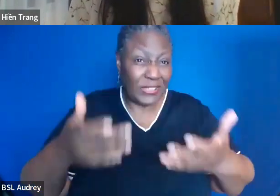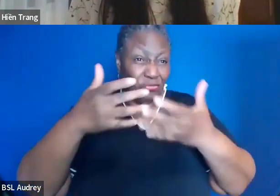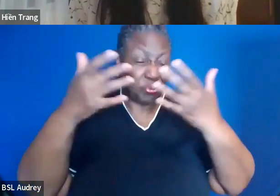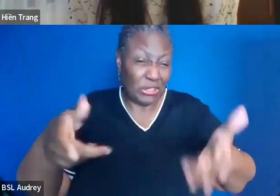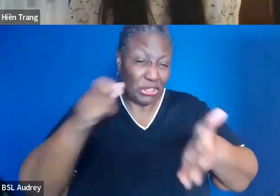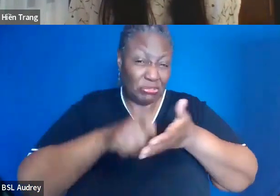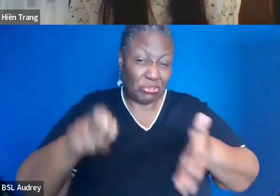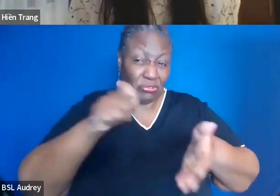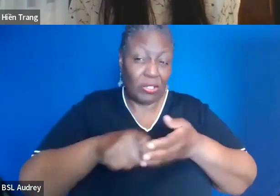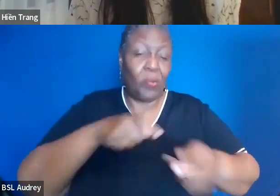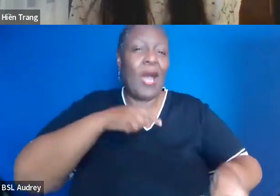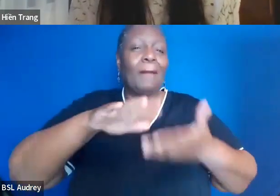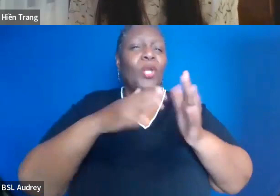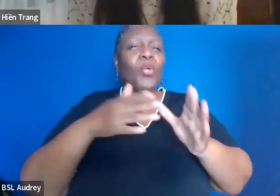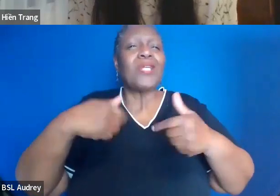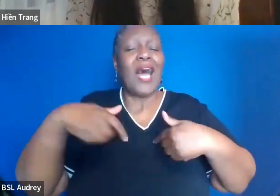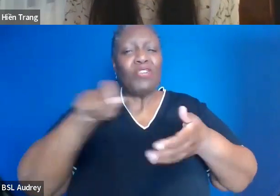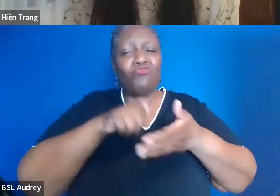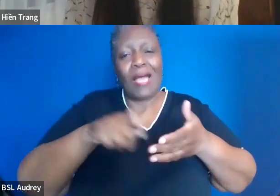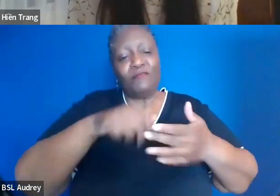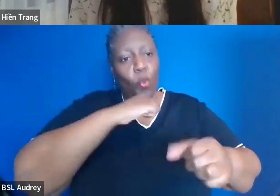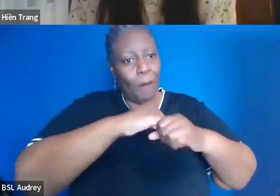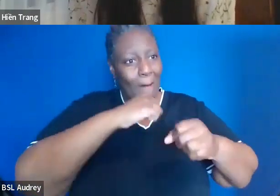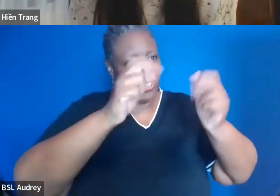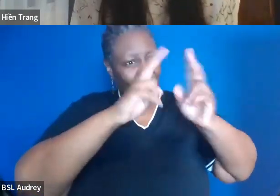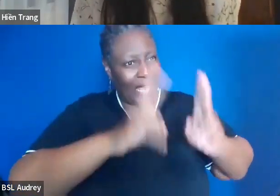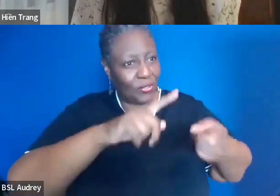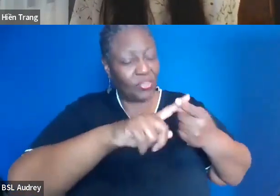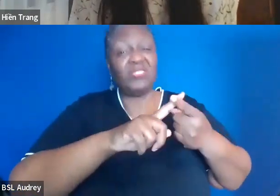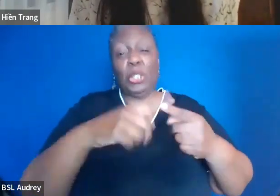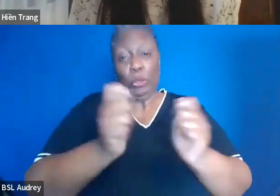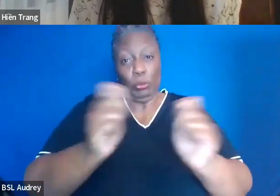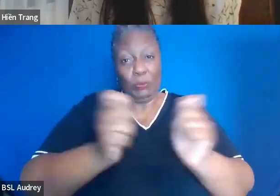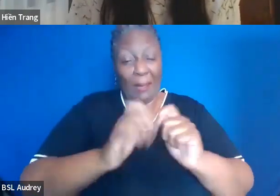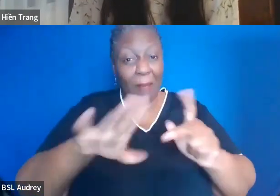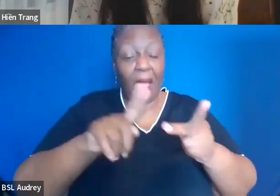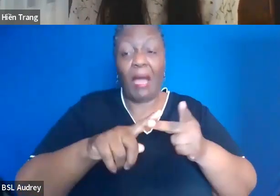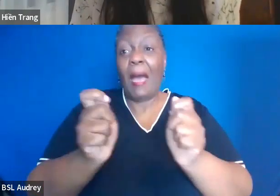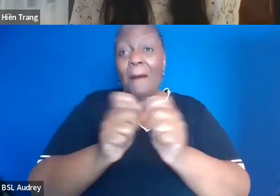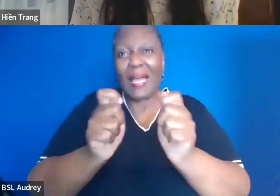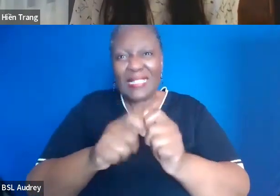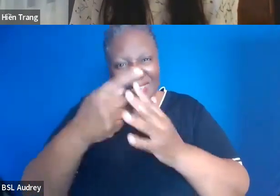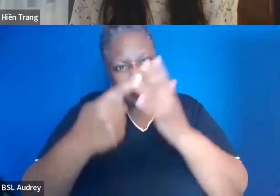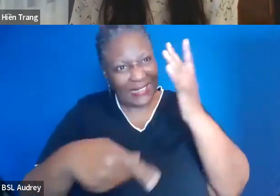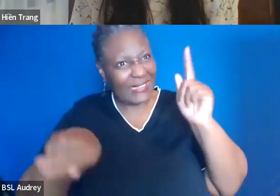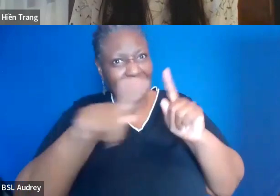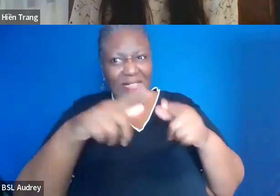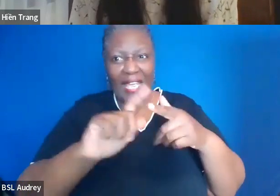I write for for publishing house for newspaper for magazines for everyone that that they are